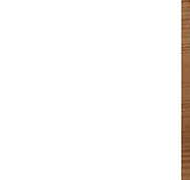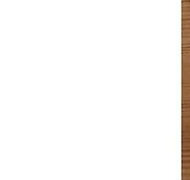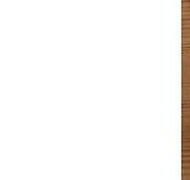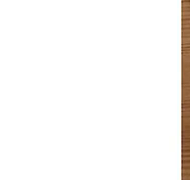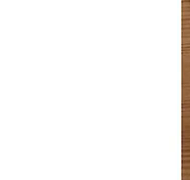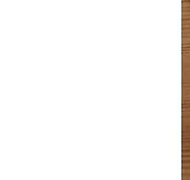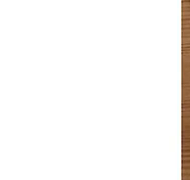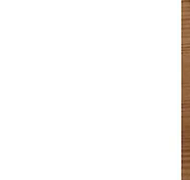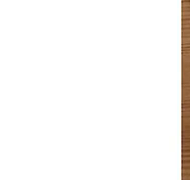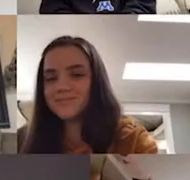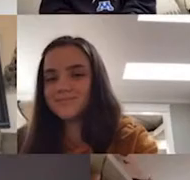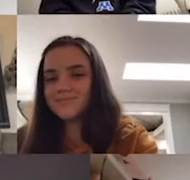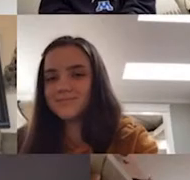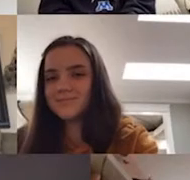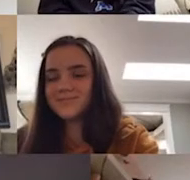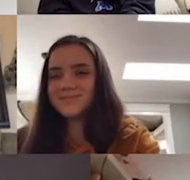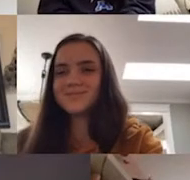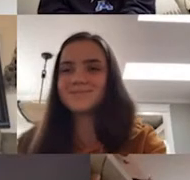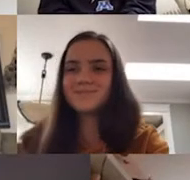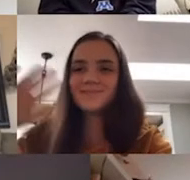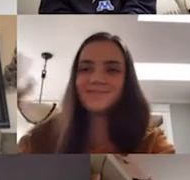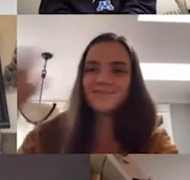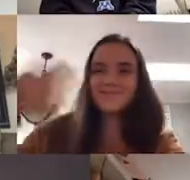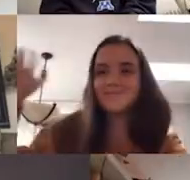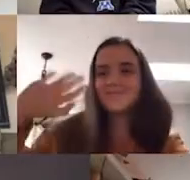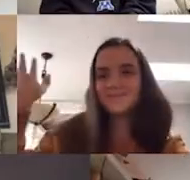2nd is CC or Sierra grad.